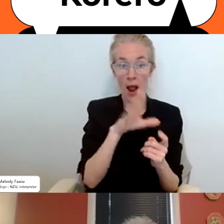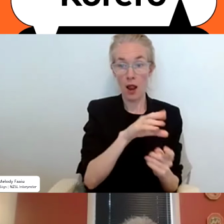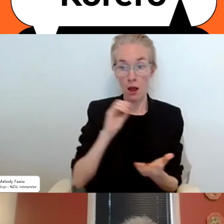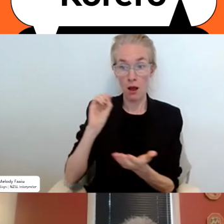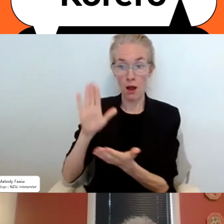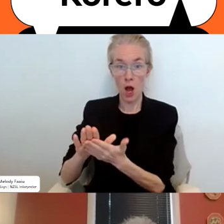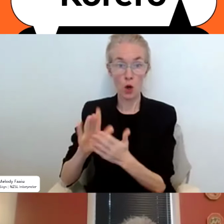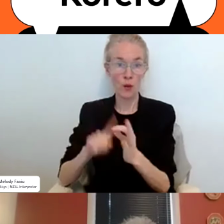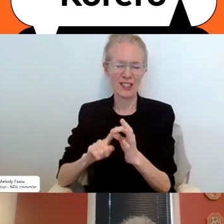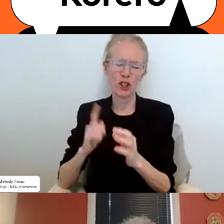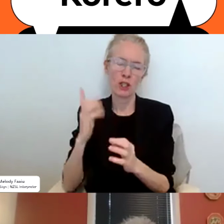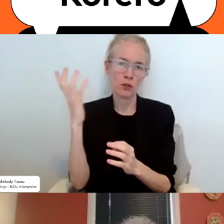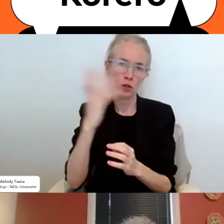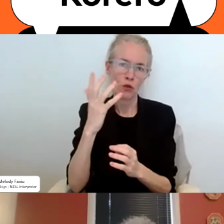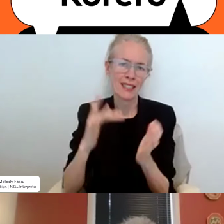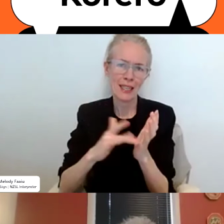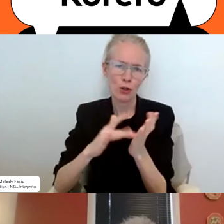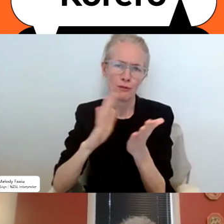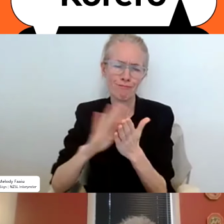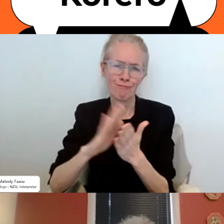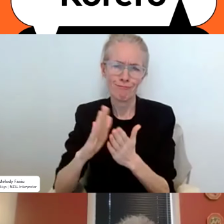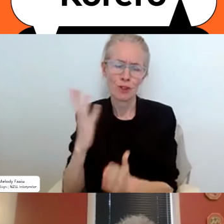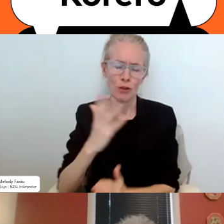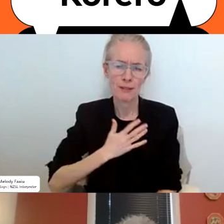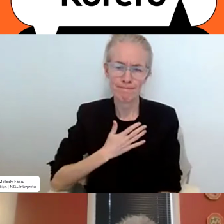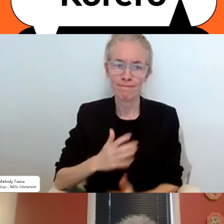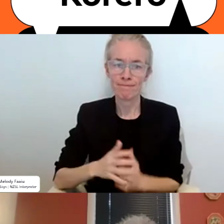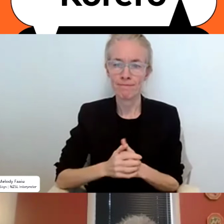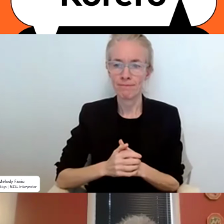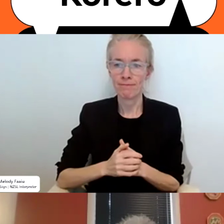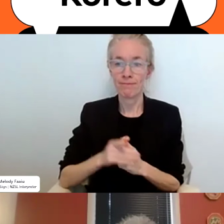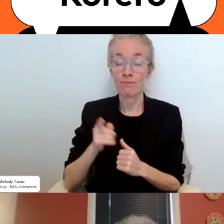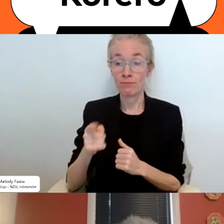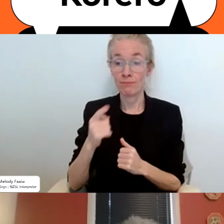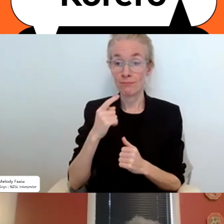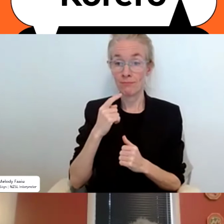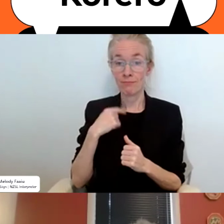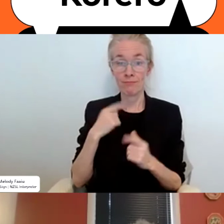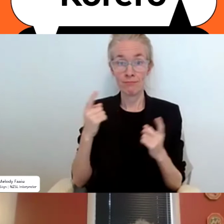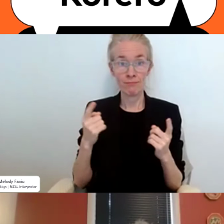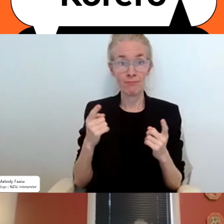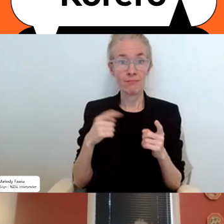second, sorry. So, "Hearing loss is an invisible disability. What